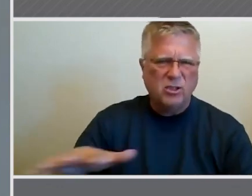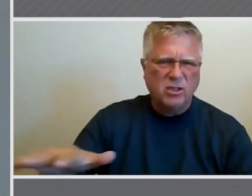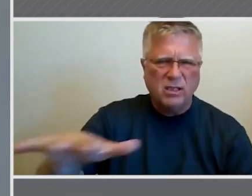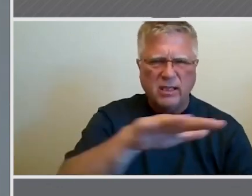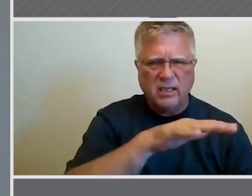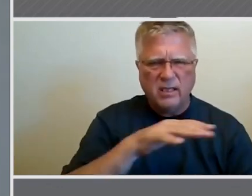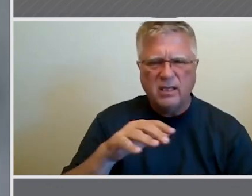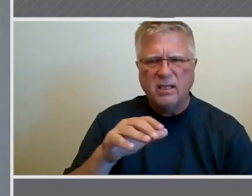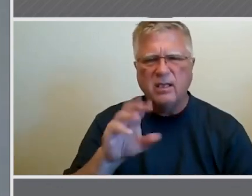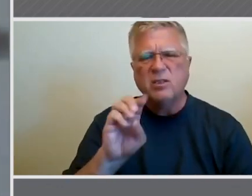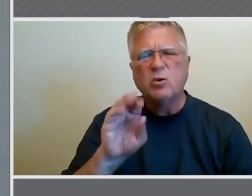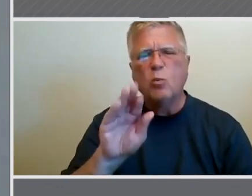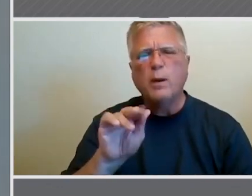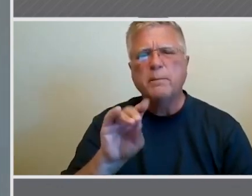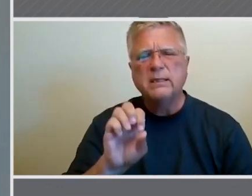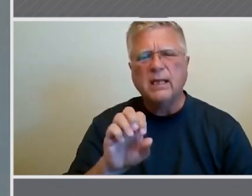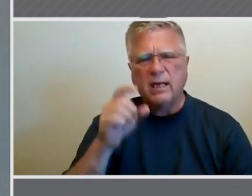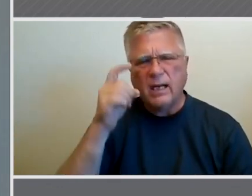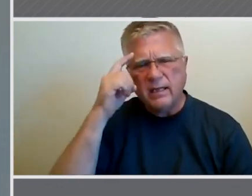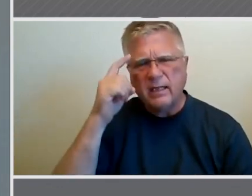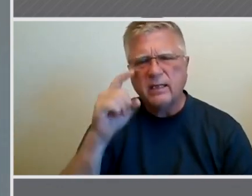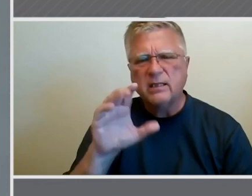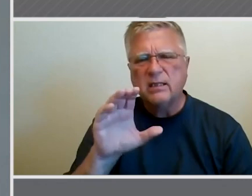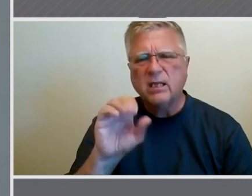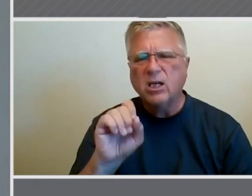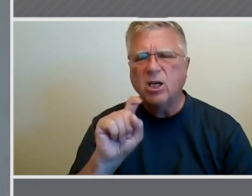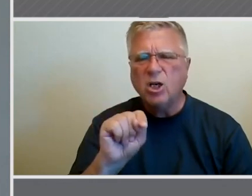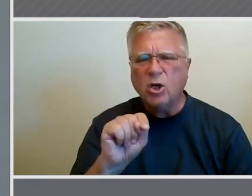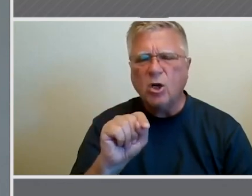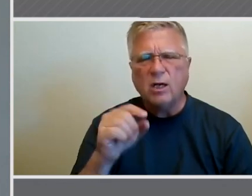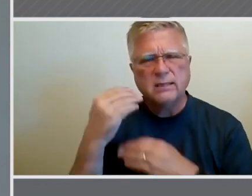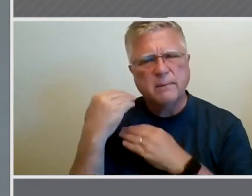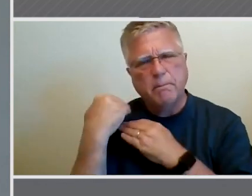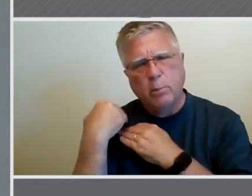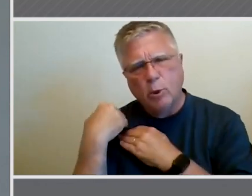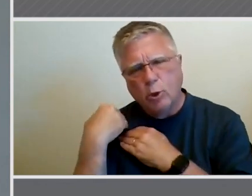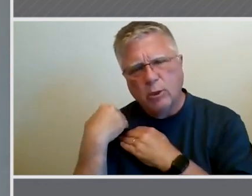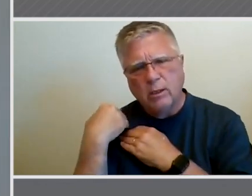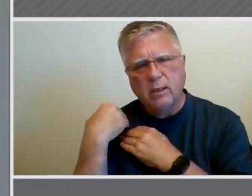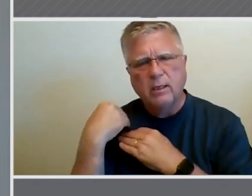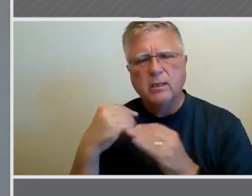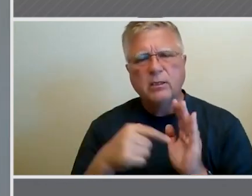Right, so there are numbers that are produced through that website that show persons, you